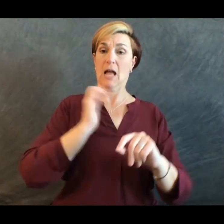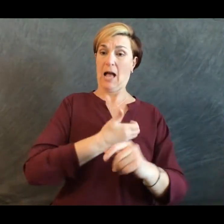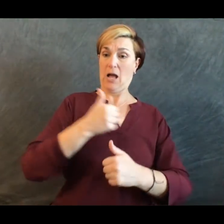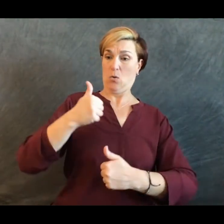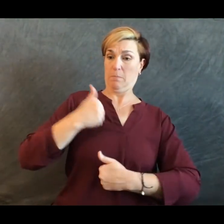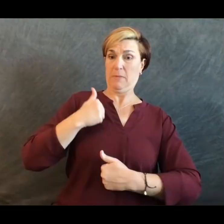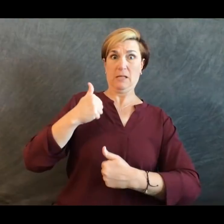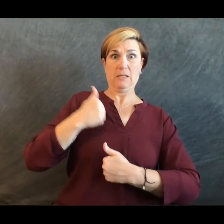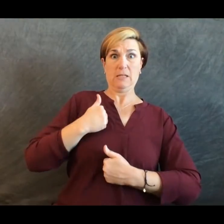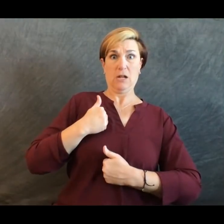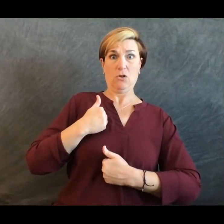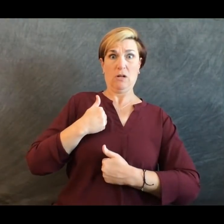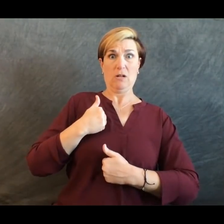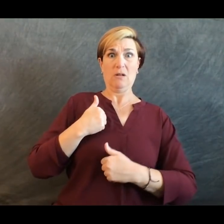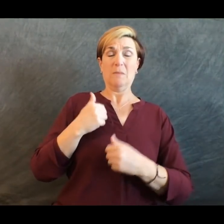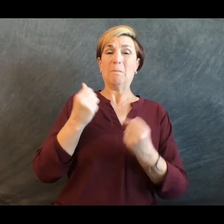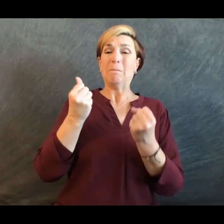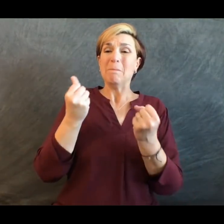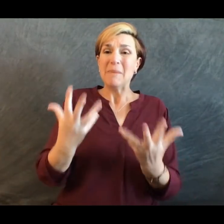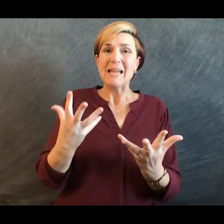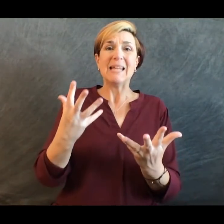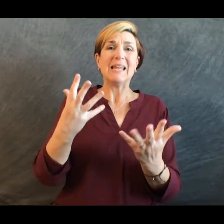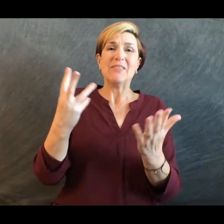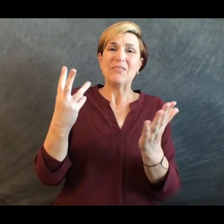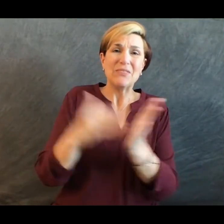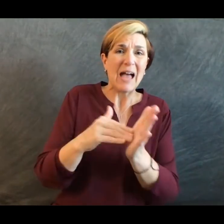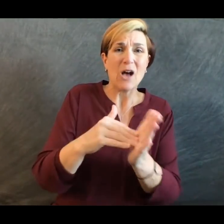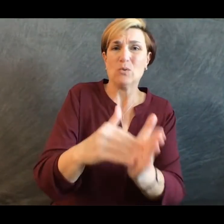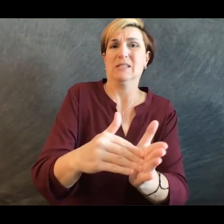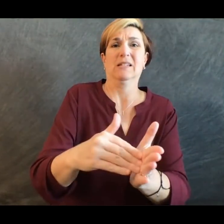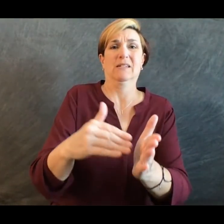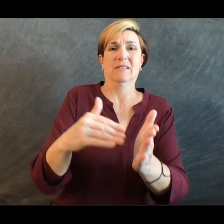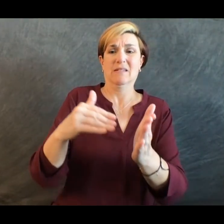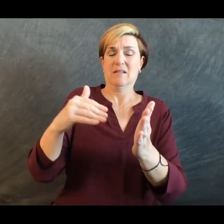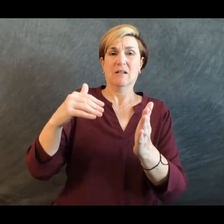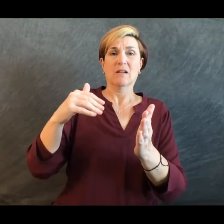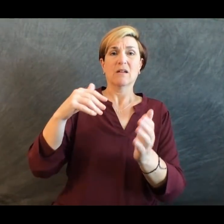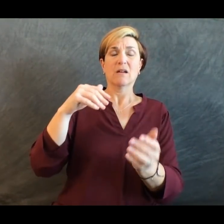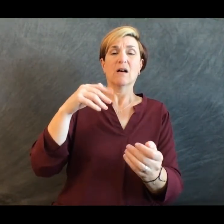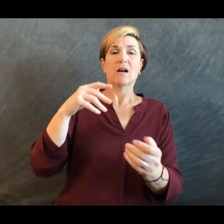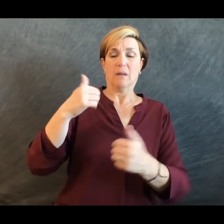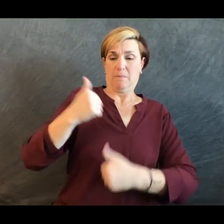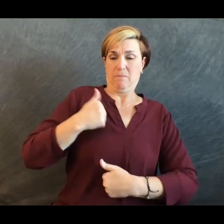personnel to build 23 temporary hospitals with more than 16,000 beds and